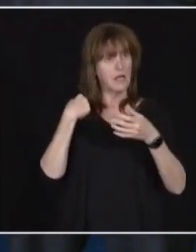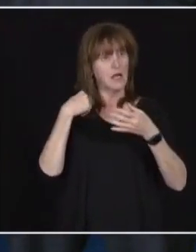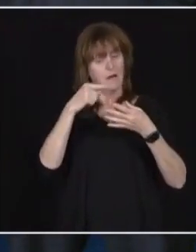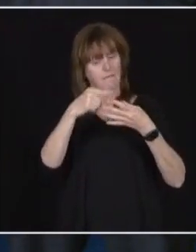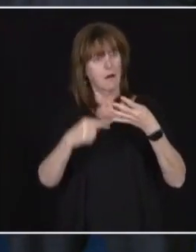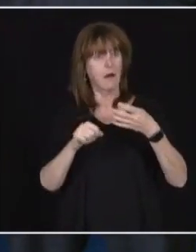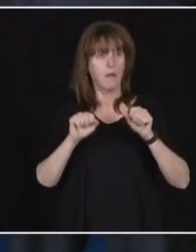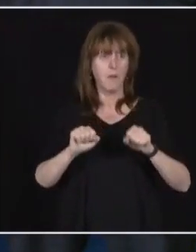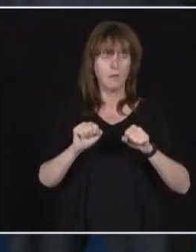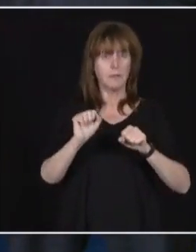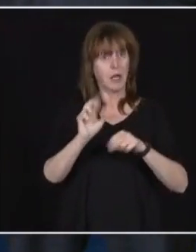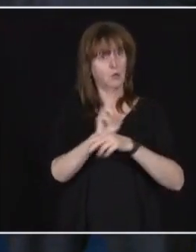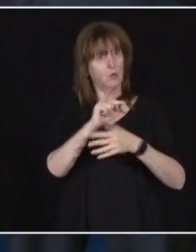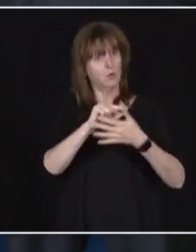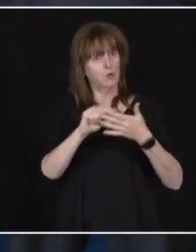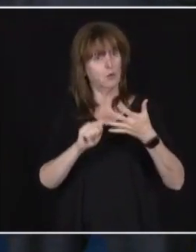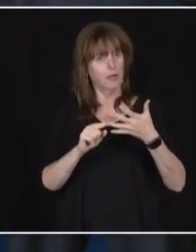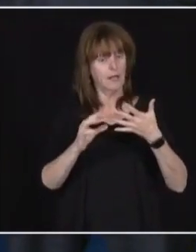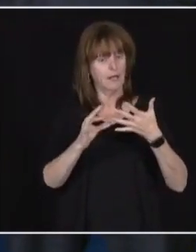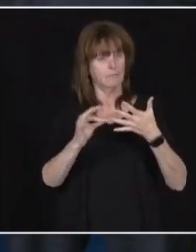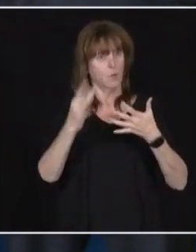This order that was